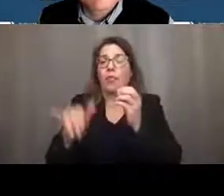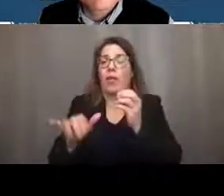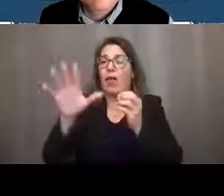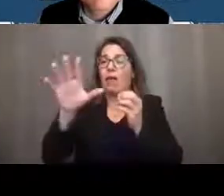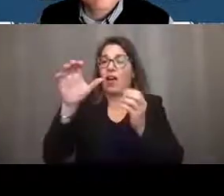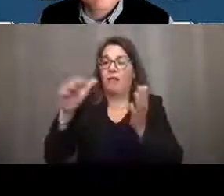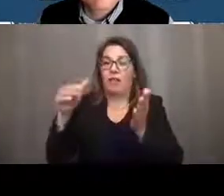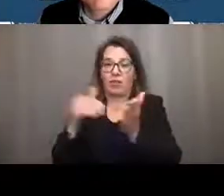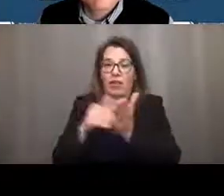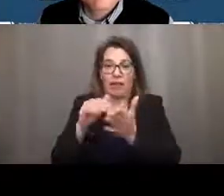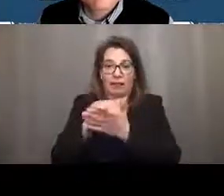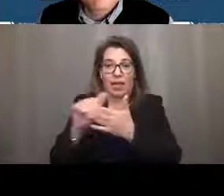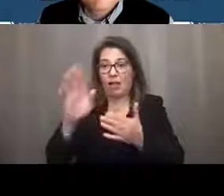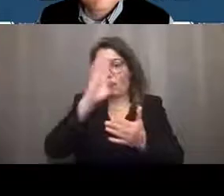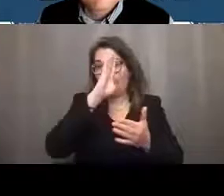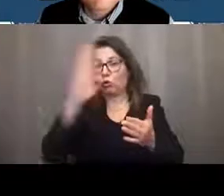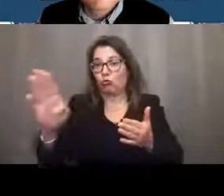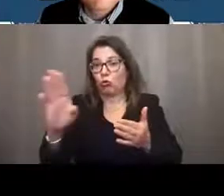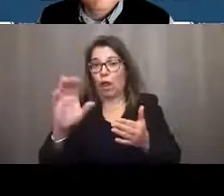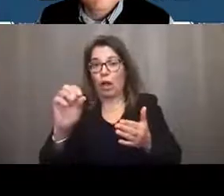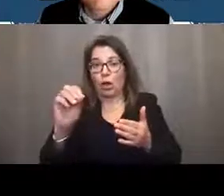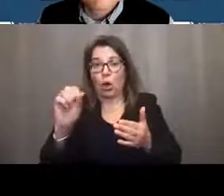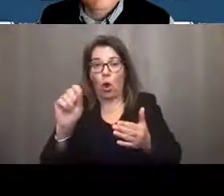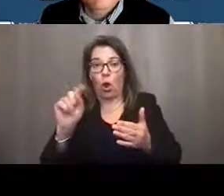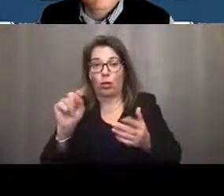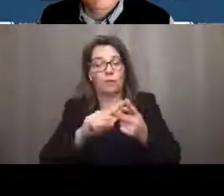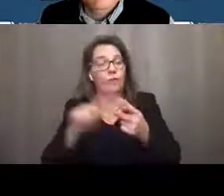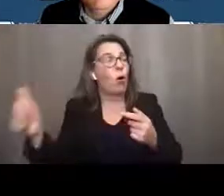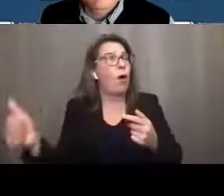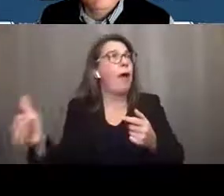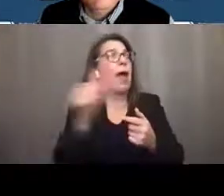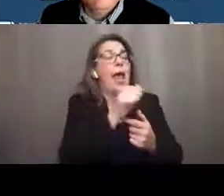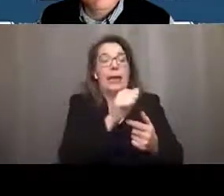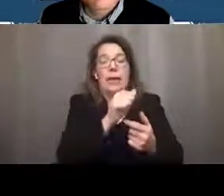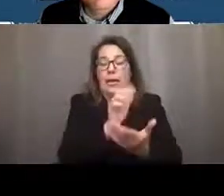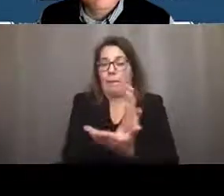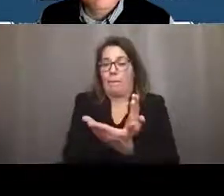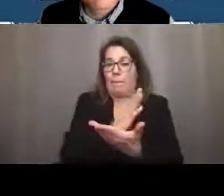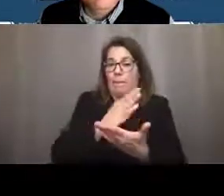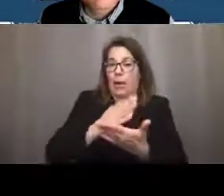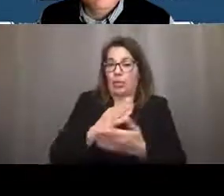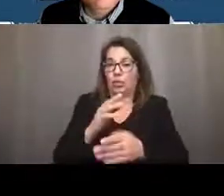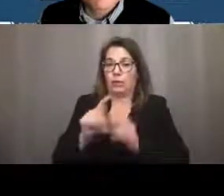in direct costs for any of the budget periods for which you're submitting an application.